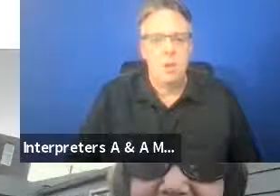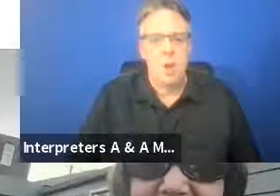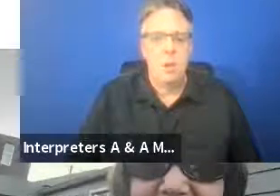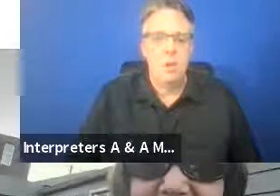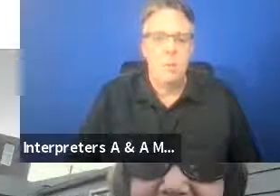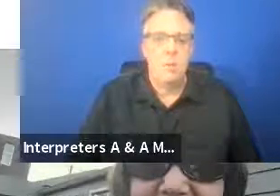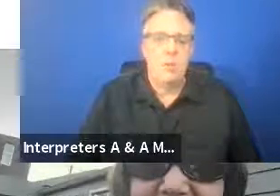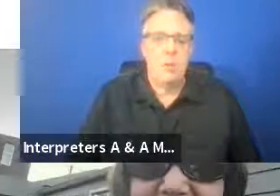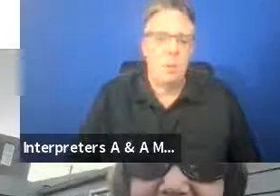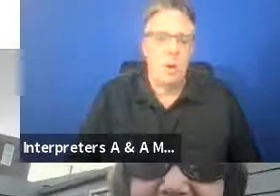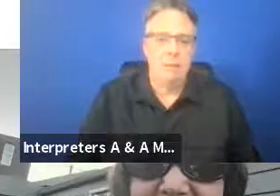Interpreters A & A Medlock: You know i'm going to share a personal story.